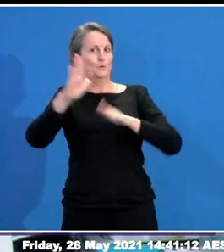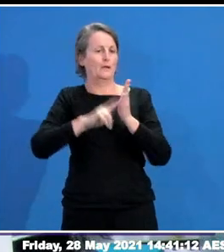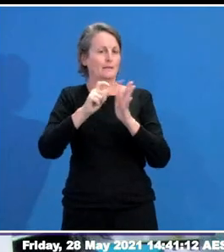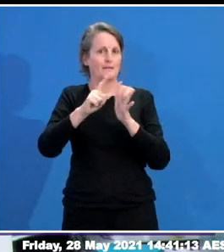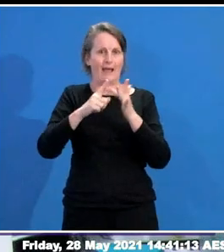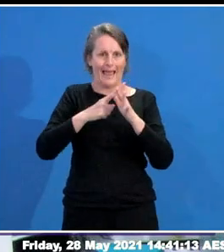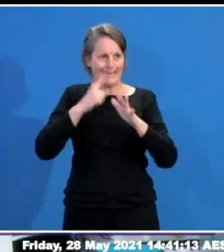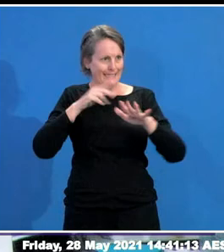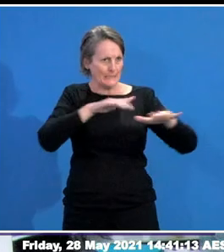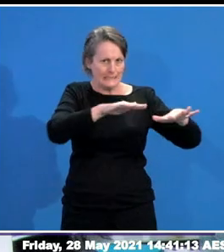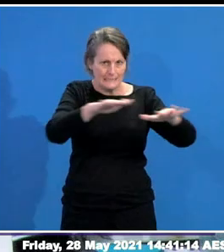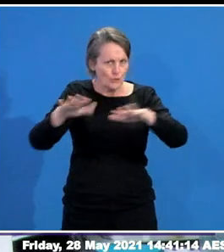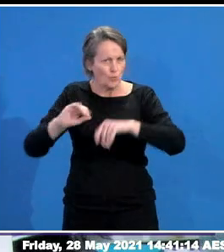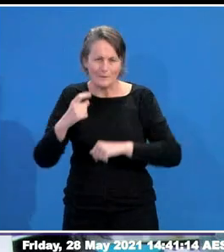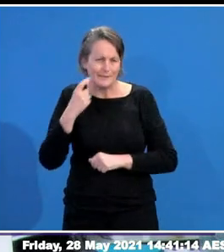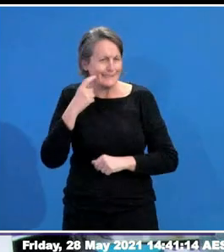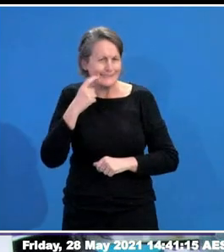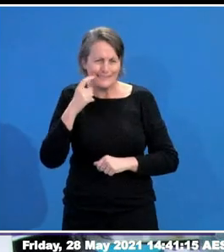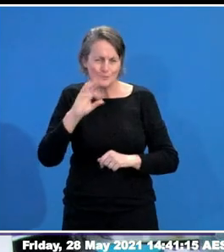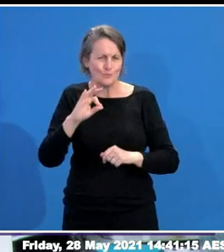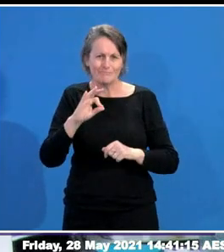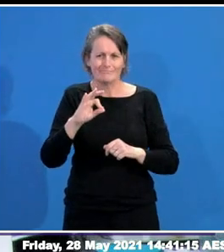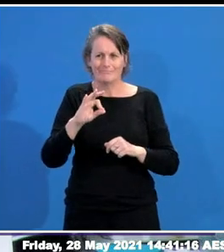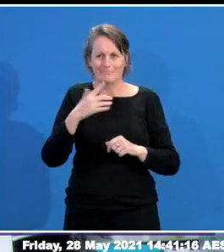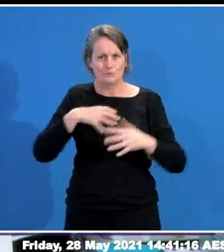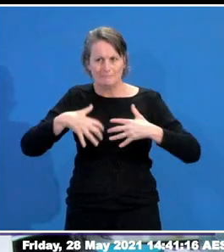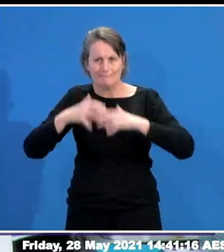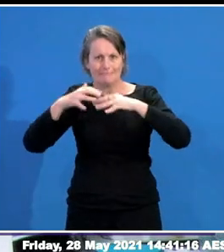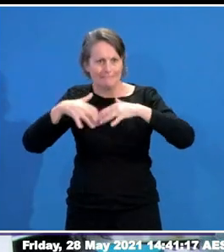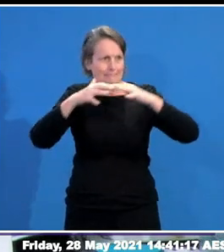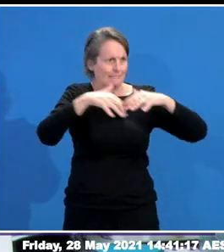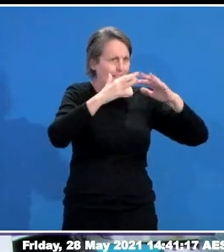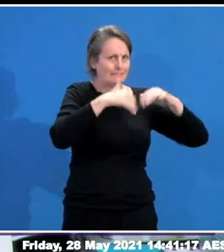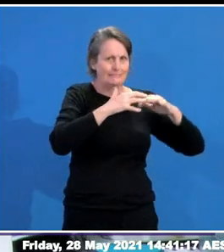and the challenges that you would have been faced with during your term as the